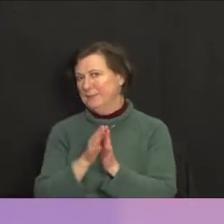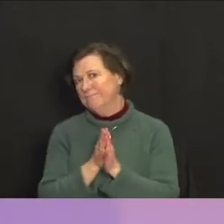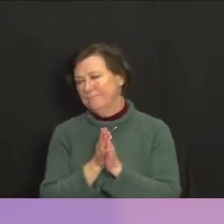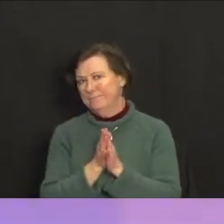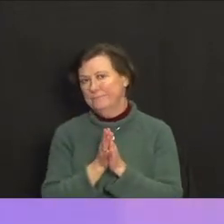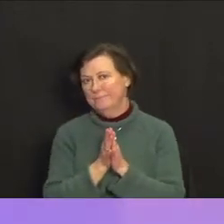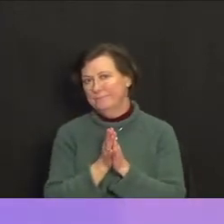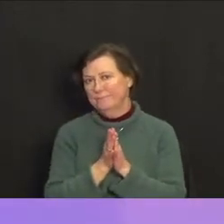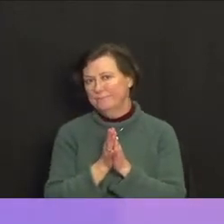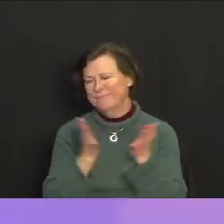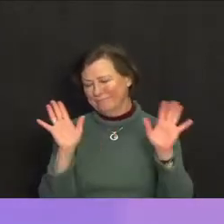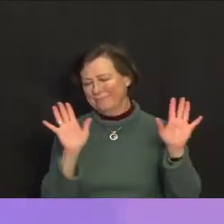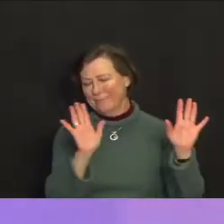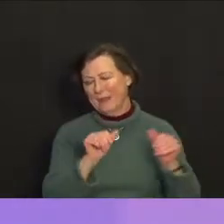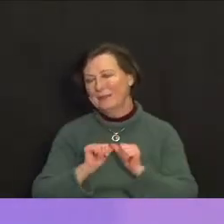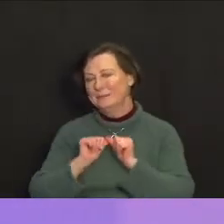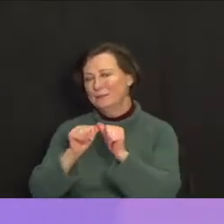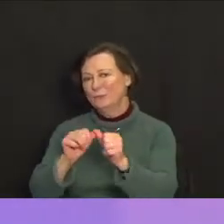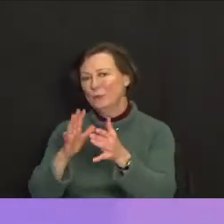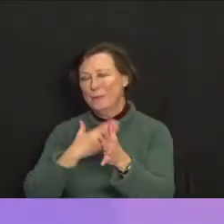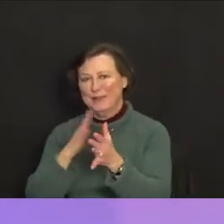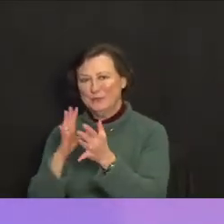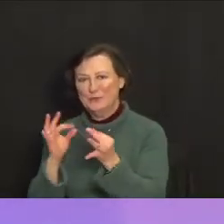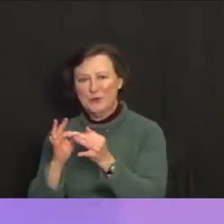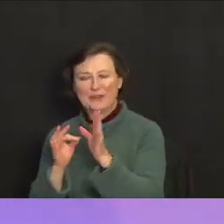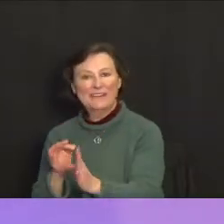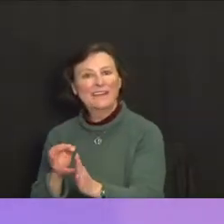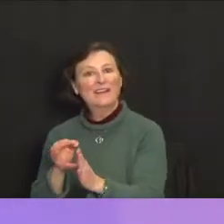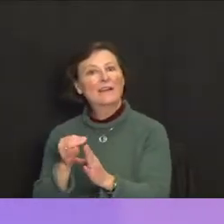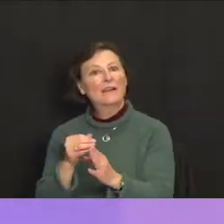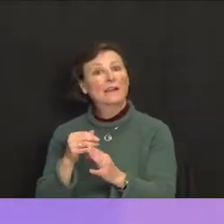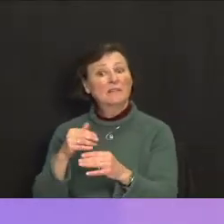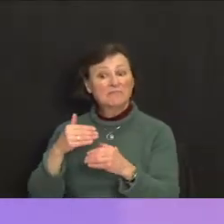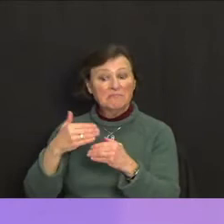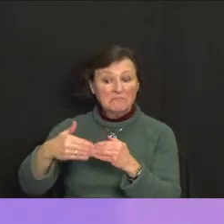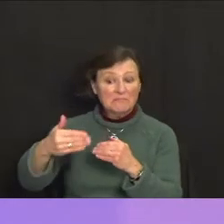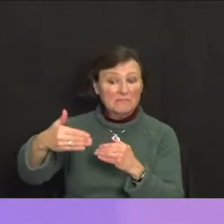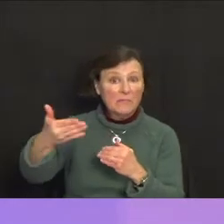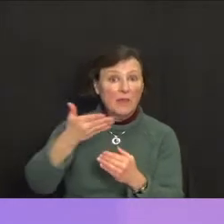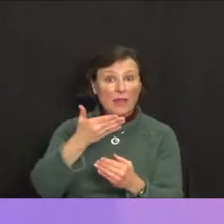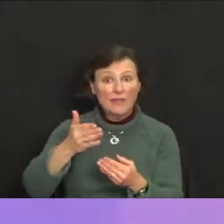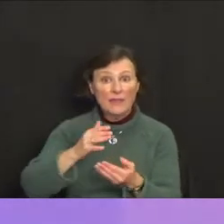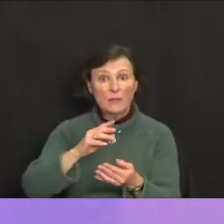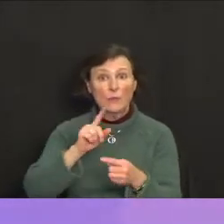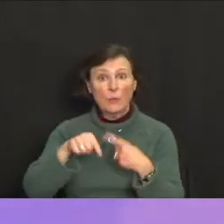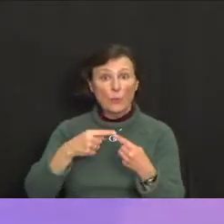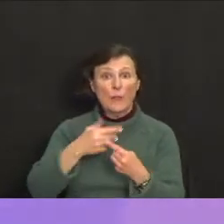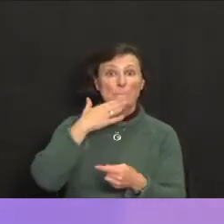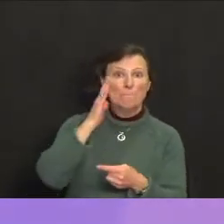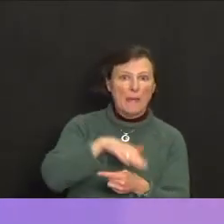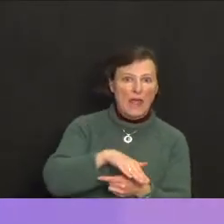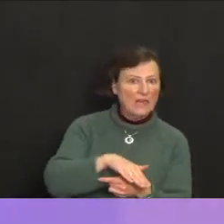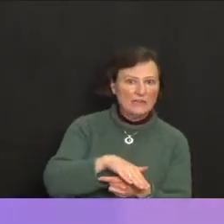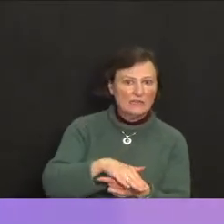To continue though, over the following years things went from bad to worse. Five ministers,